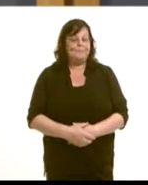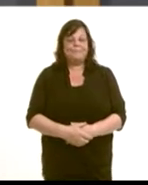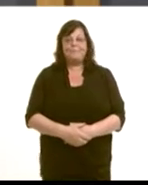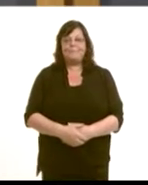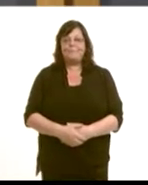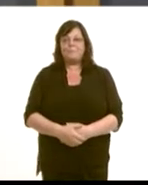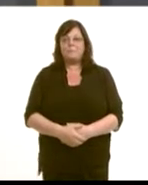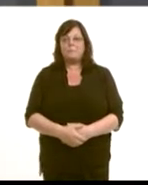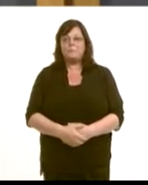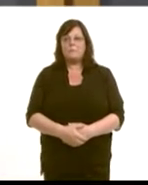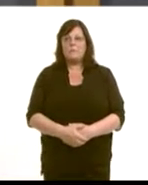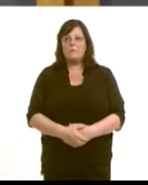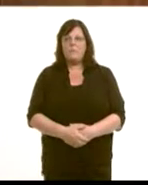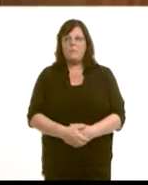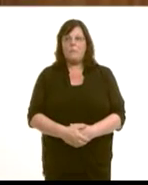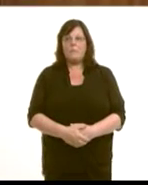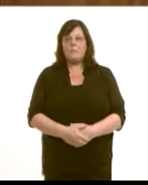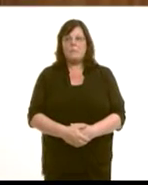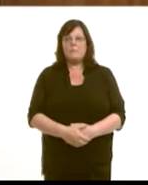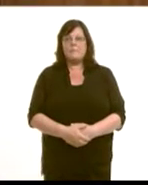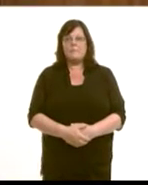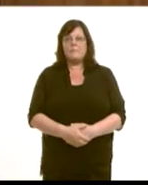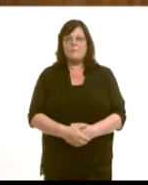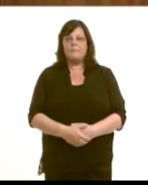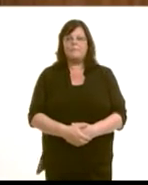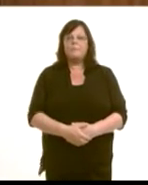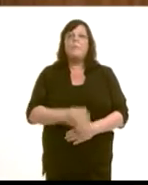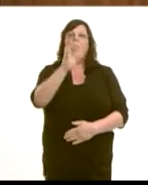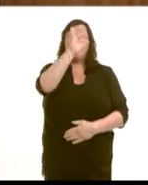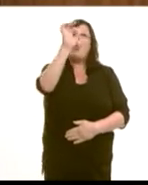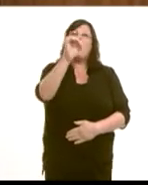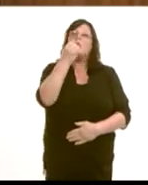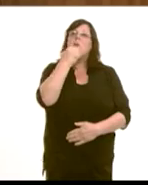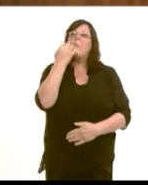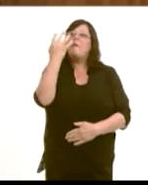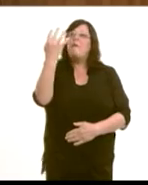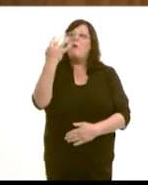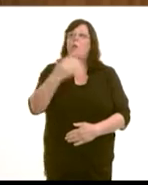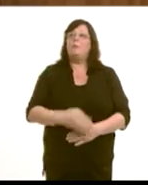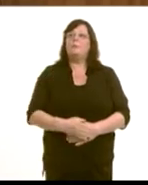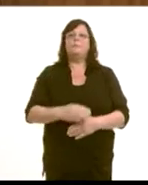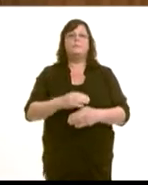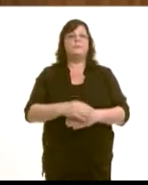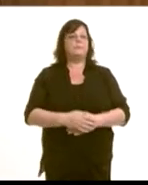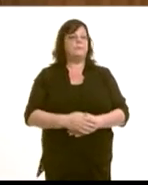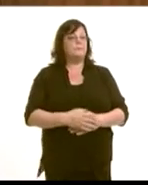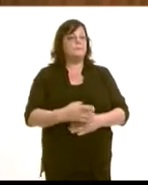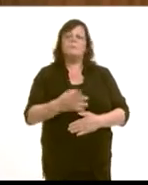Beth mae Llywodraeth Cymru yn ei wneud i gefnogi gwasanaethau llyfrgelloedd yng Nghanolbarth